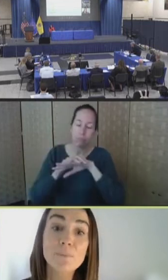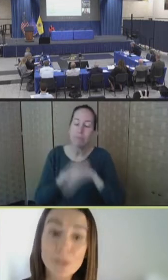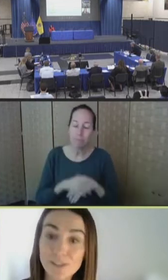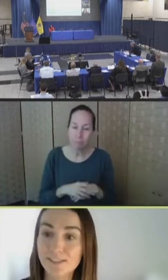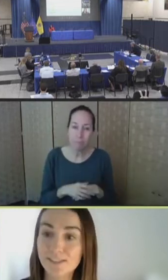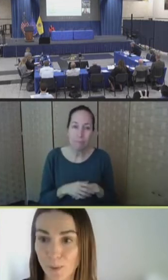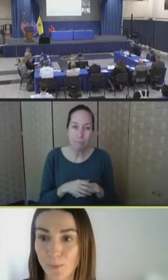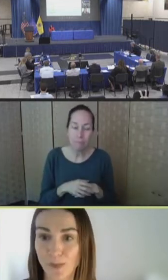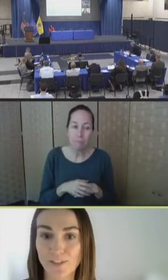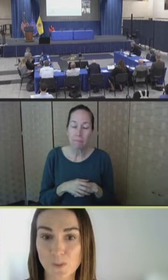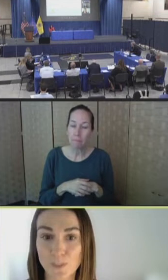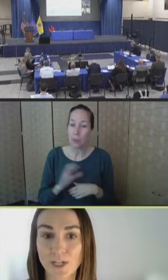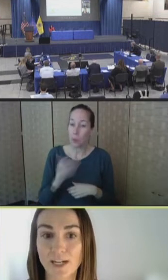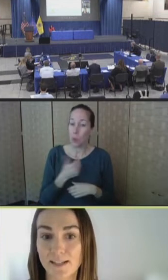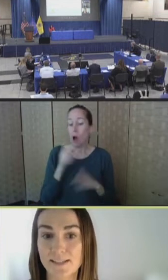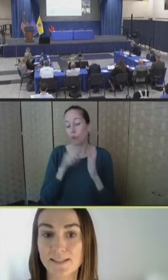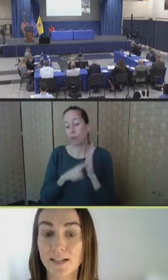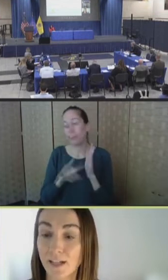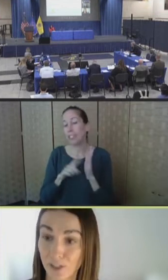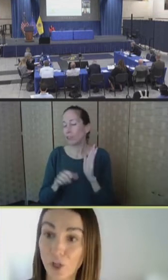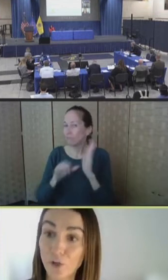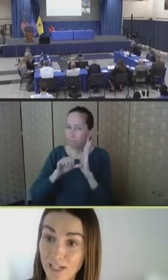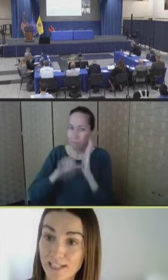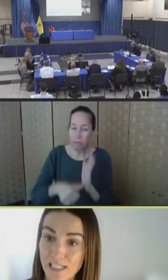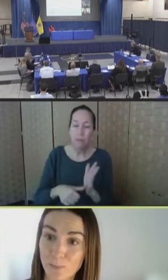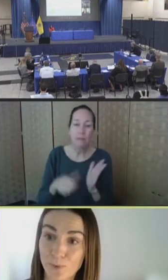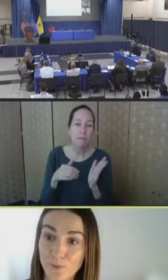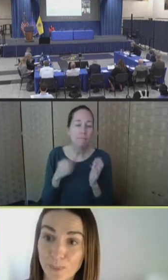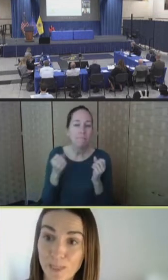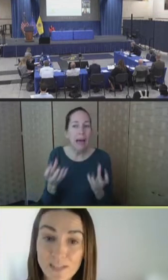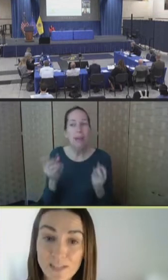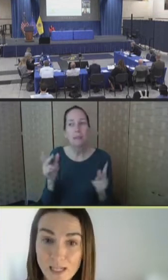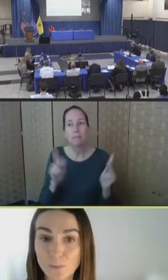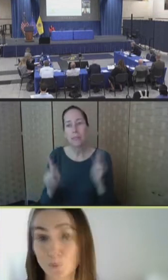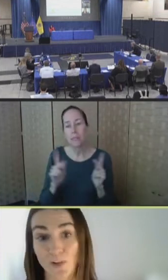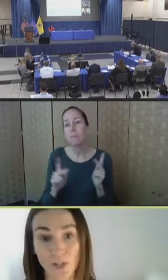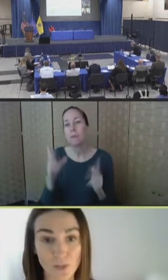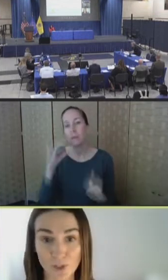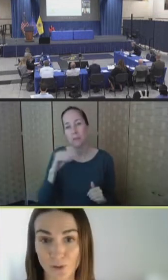millions of people have experienced a COVID-19 bereavement. And this comes with very real